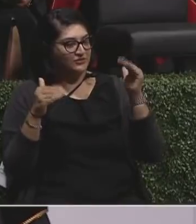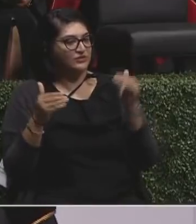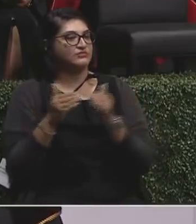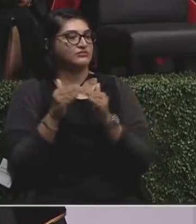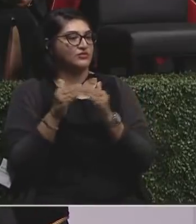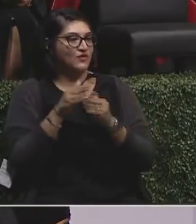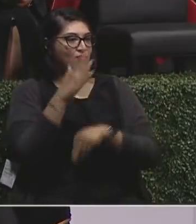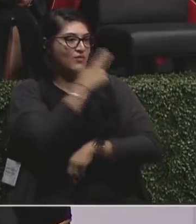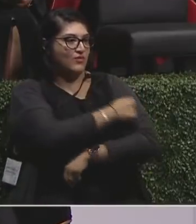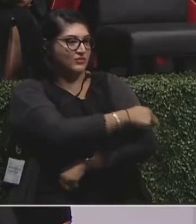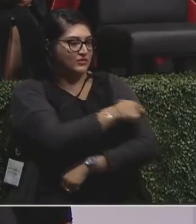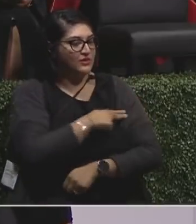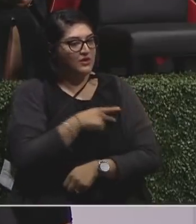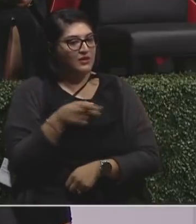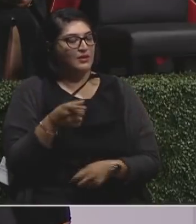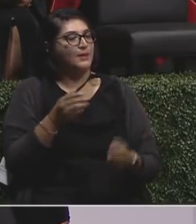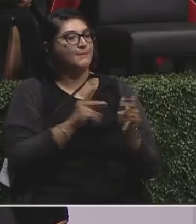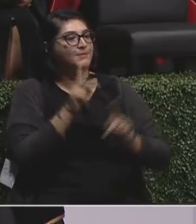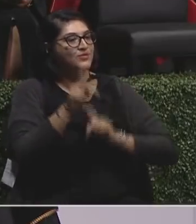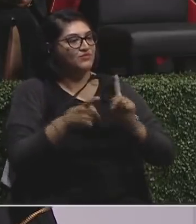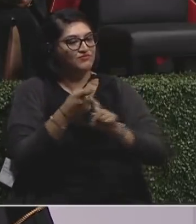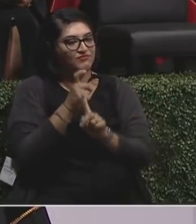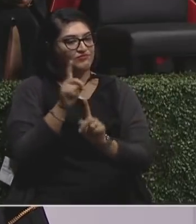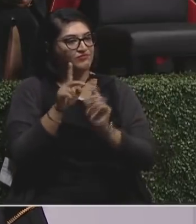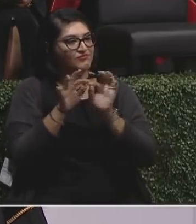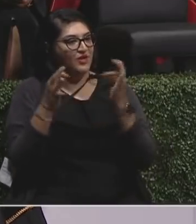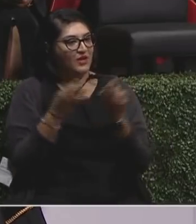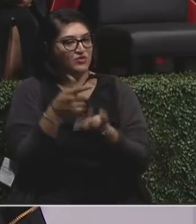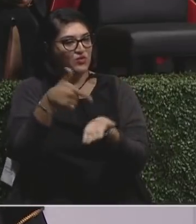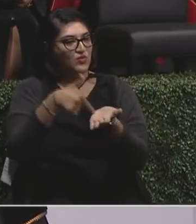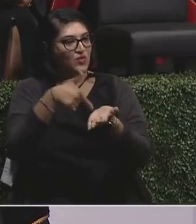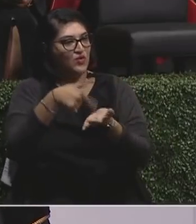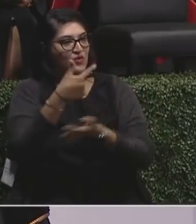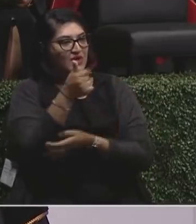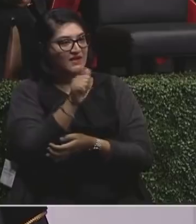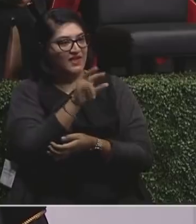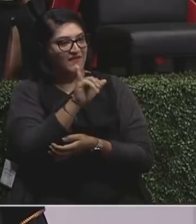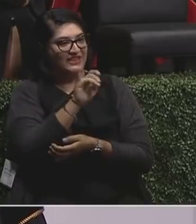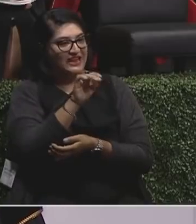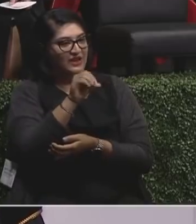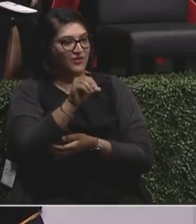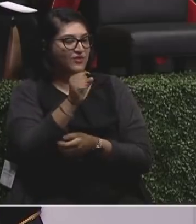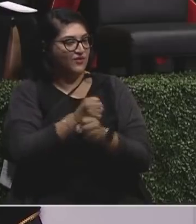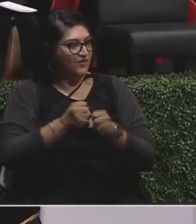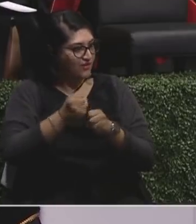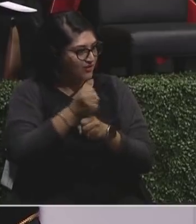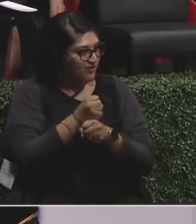SOMEBODY HAD THOSE DOLLS OUT THERE. RALPH M. TERRAZAS, FIRE CHIEF OF